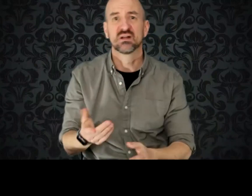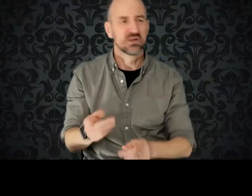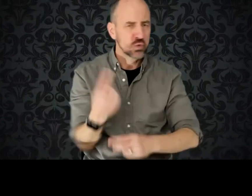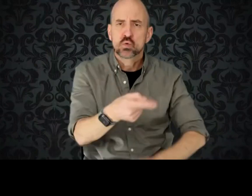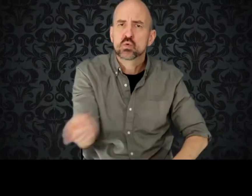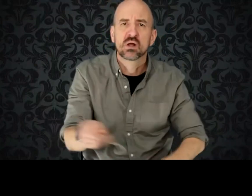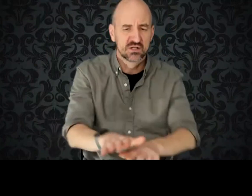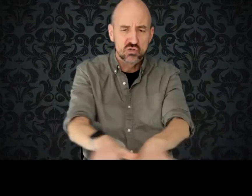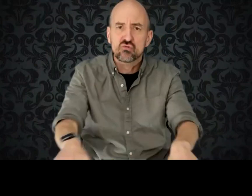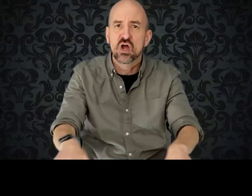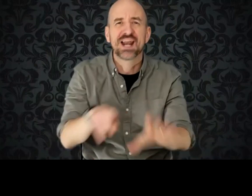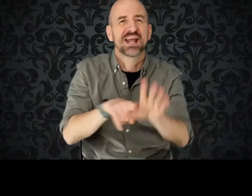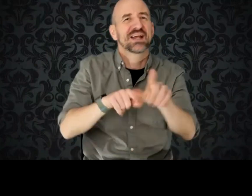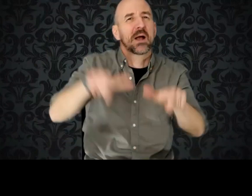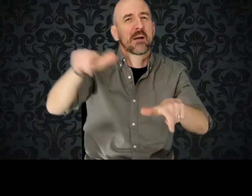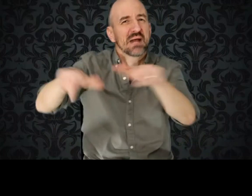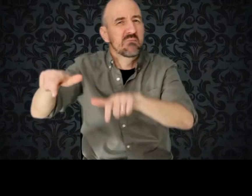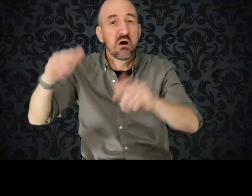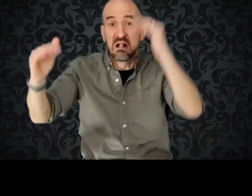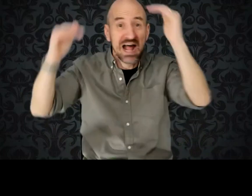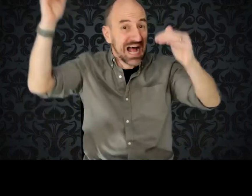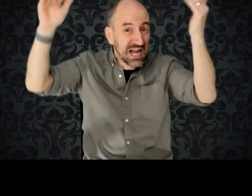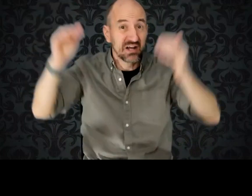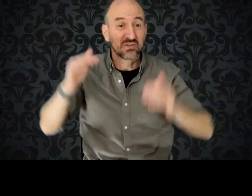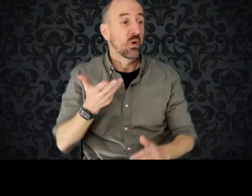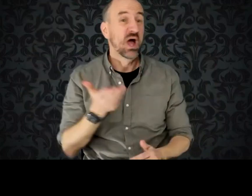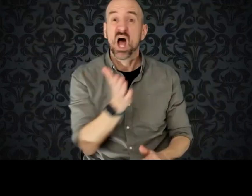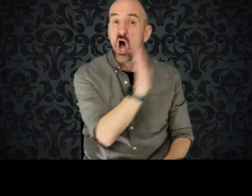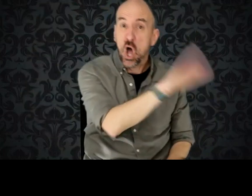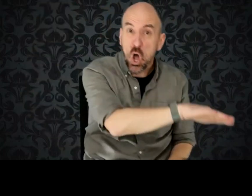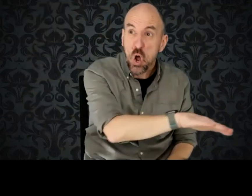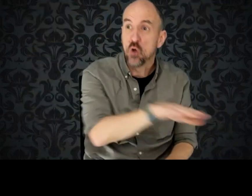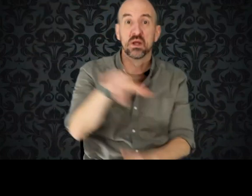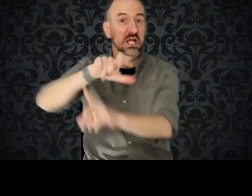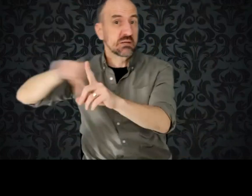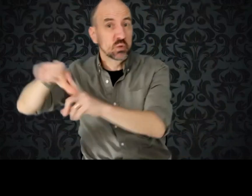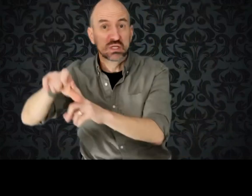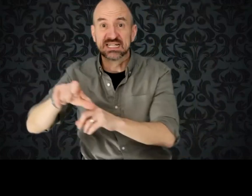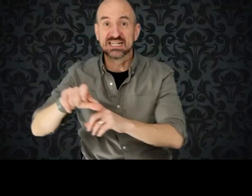believe that no one, no matter how complex it is ability, should be isolated, left out, or